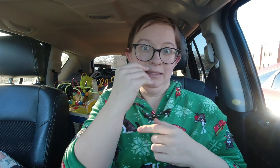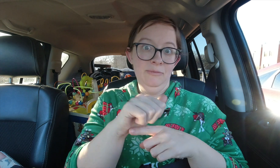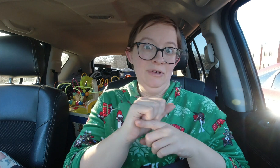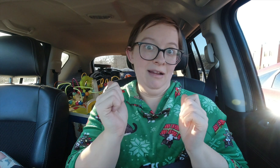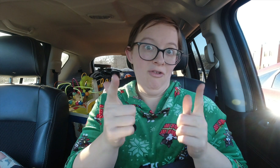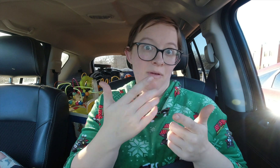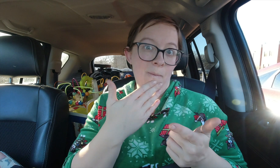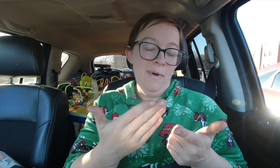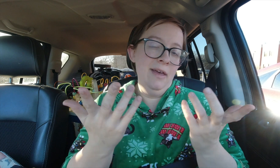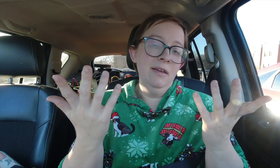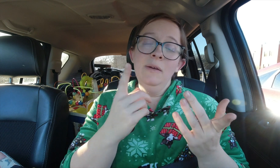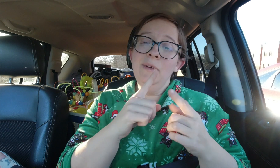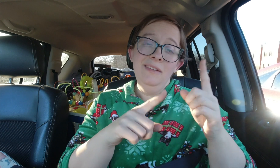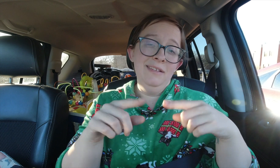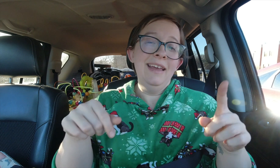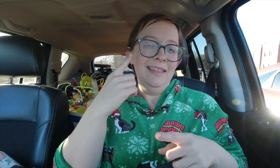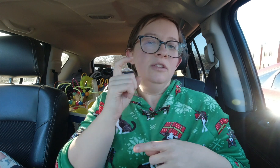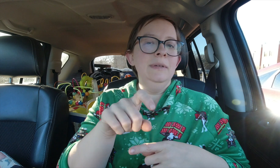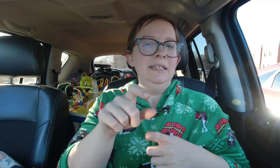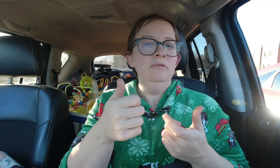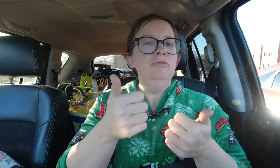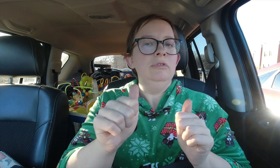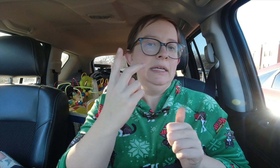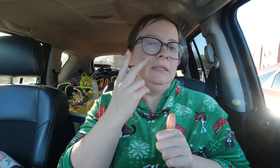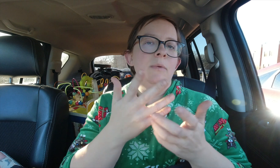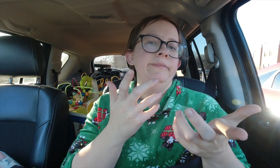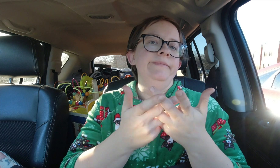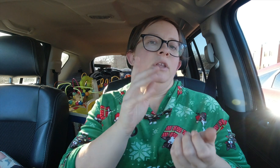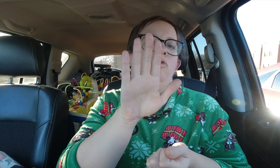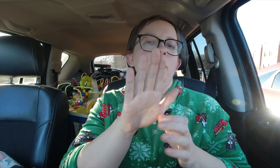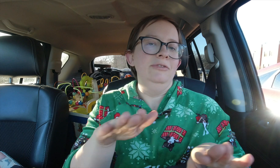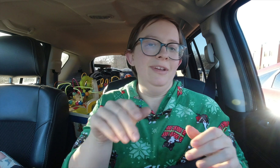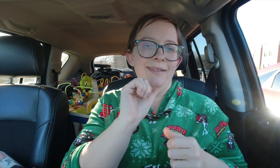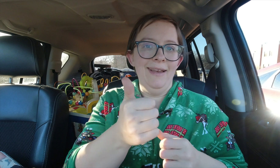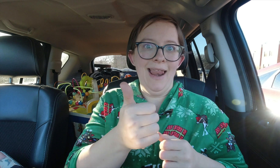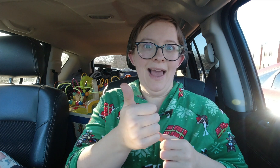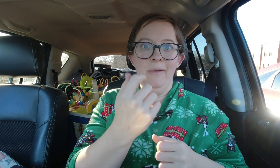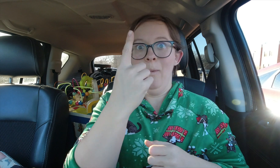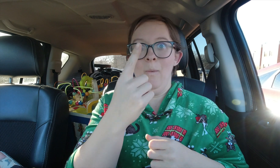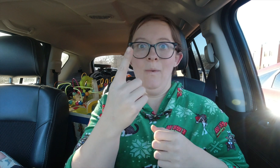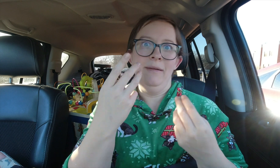You know, some can't sleep train at all very well. So I think it's across the board. Just try and see what works best for your child.